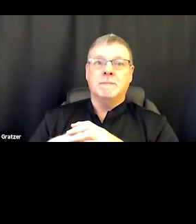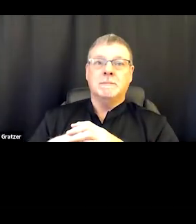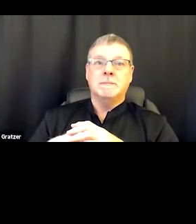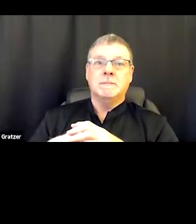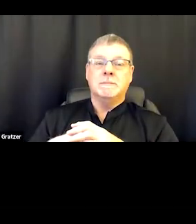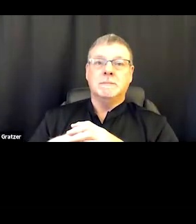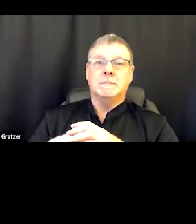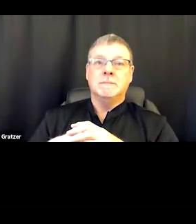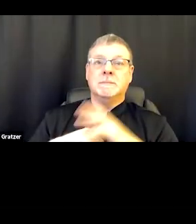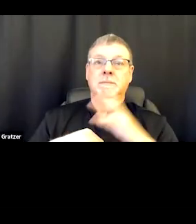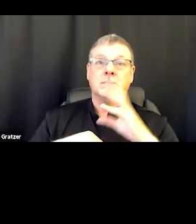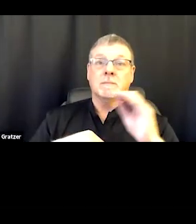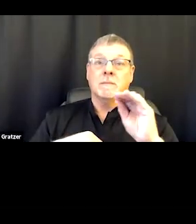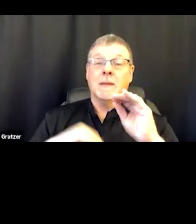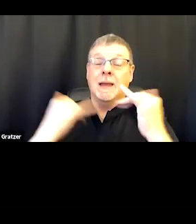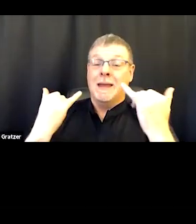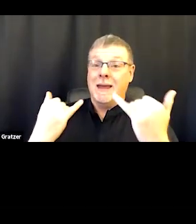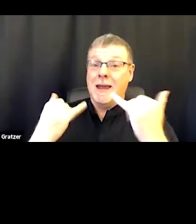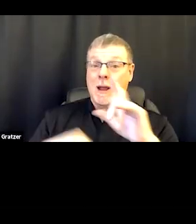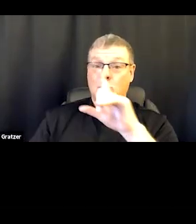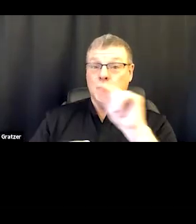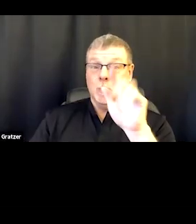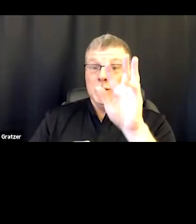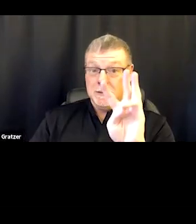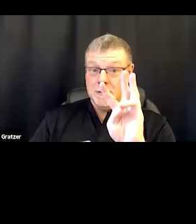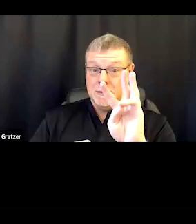And in 2026, this year in the summer,